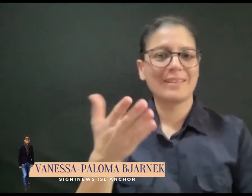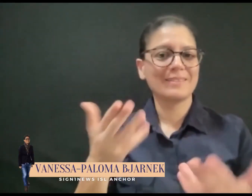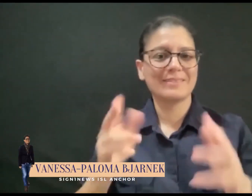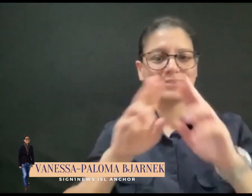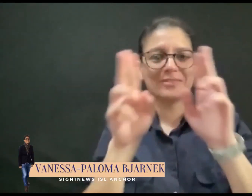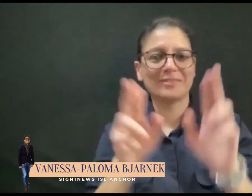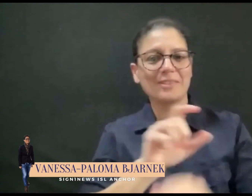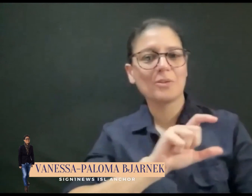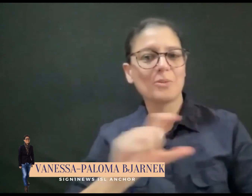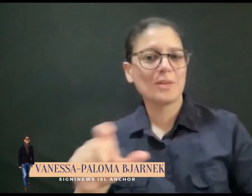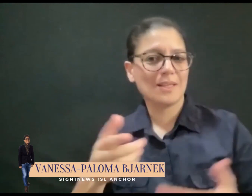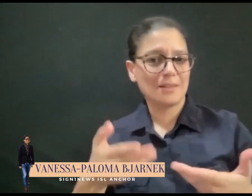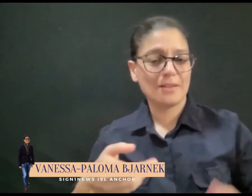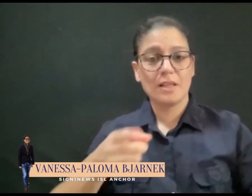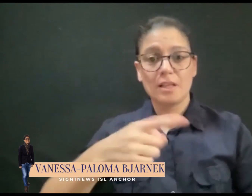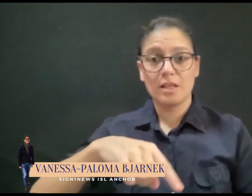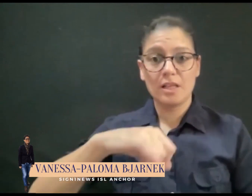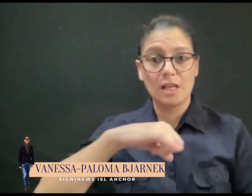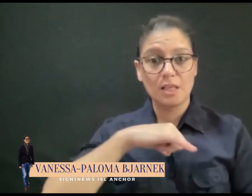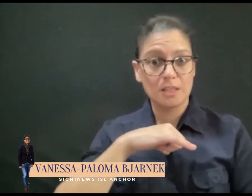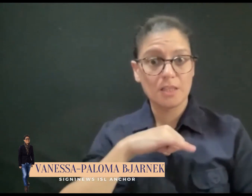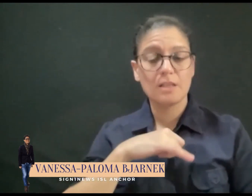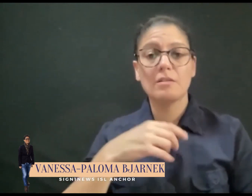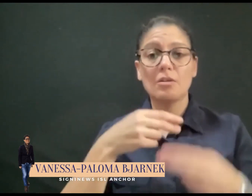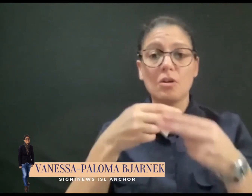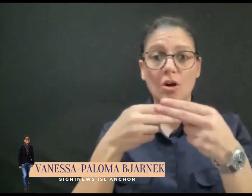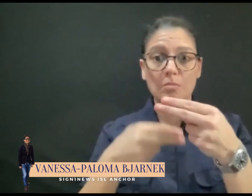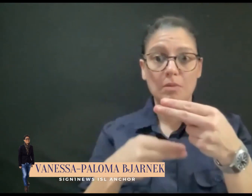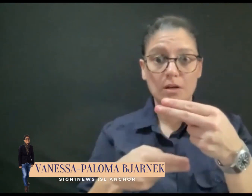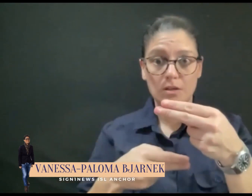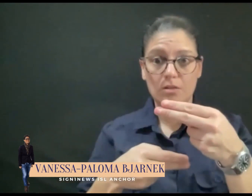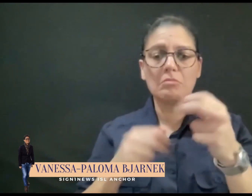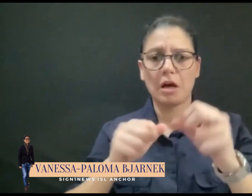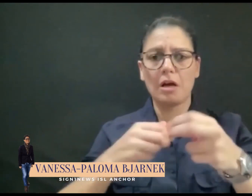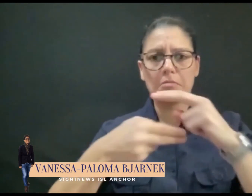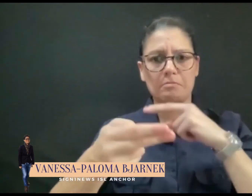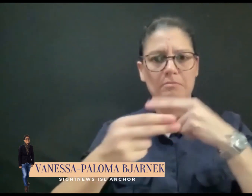top trending international news stories in ISL making headlines today if you post an